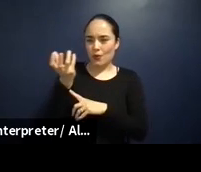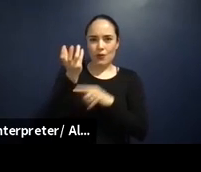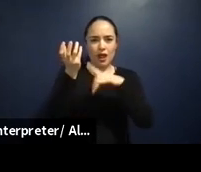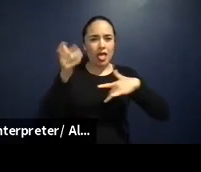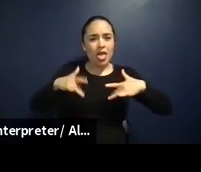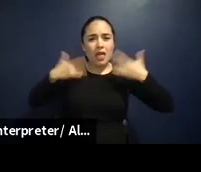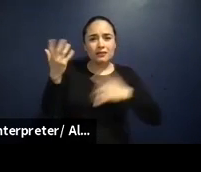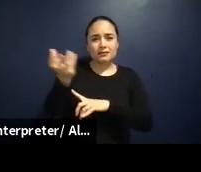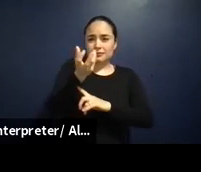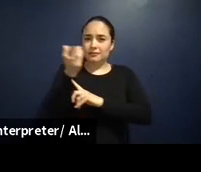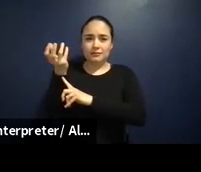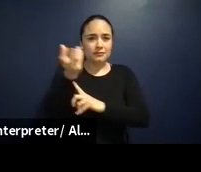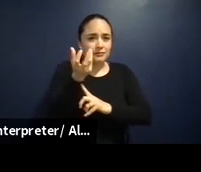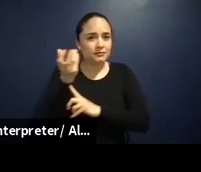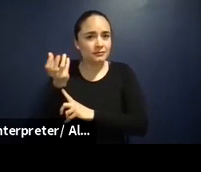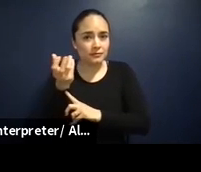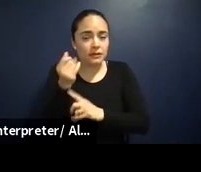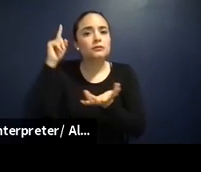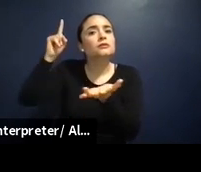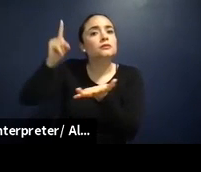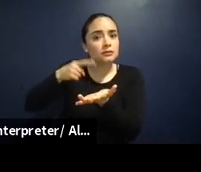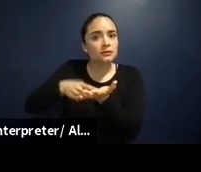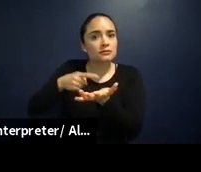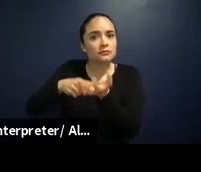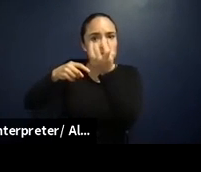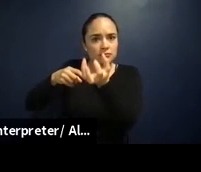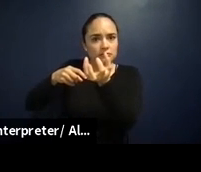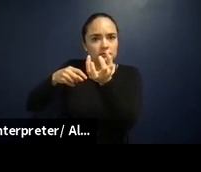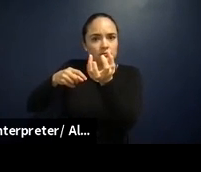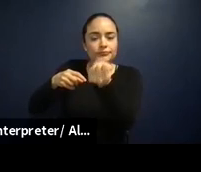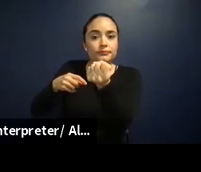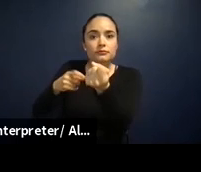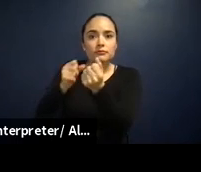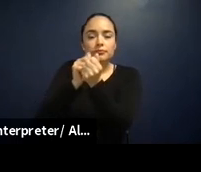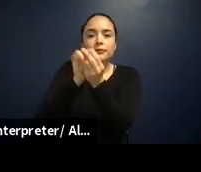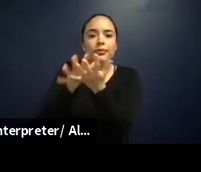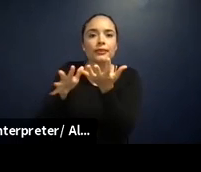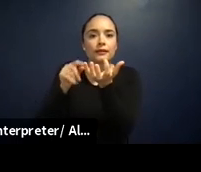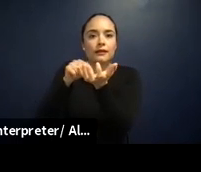in your hands, because there's so much air pockets, air bubbles within the sample, and that's just from